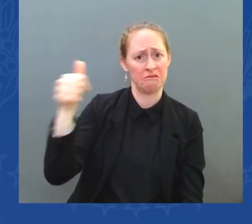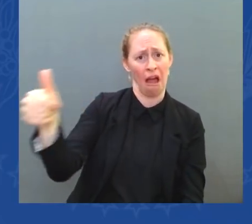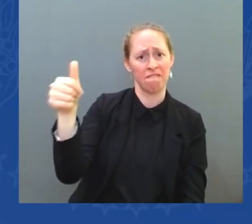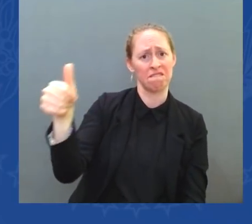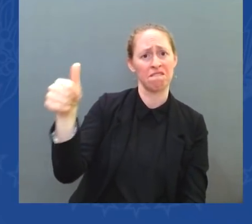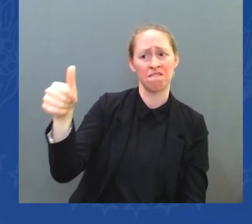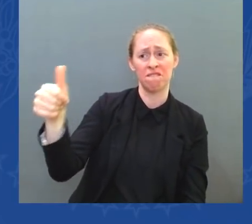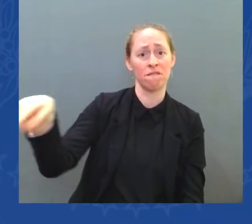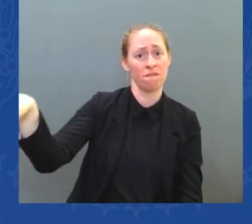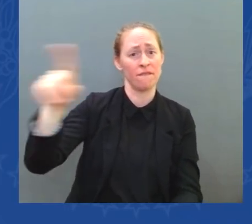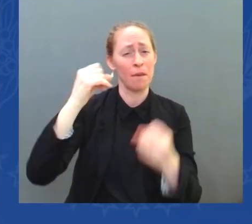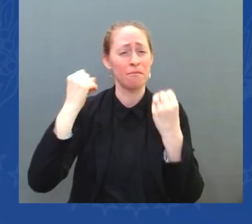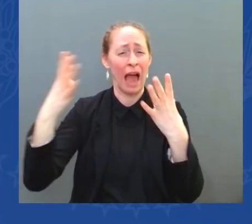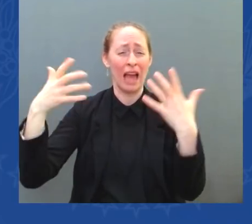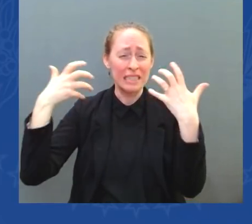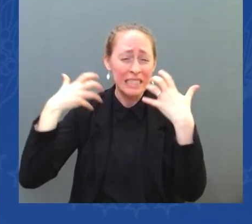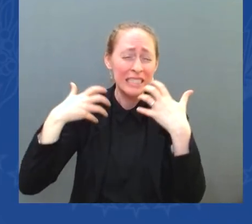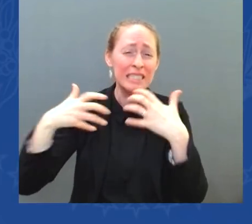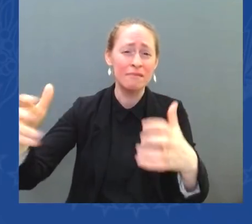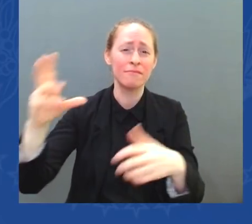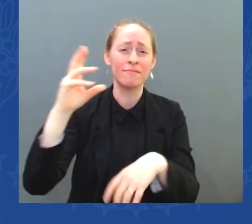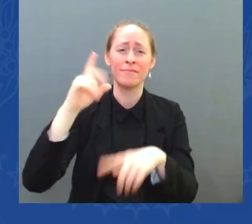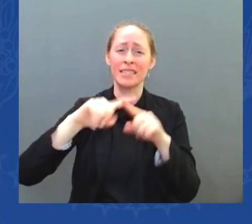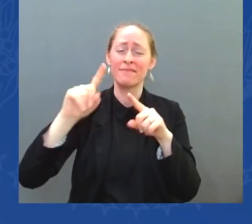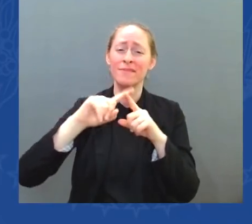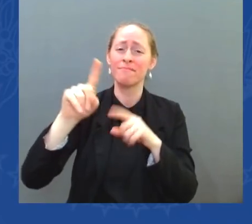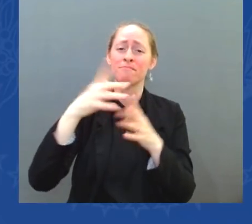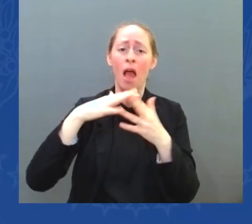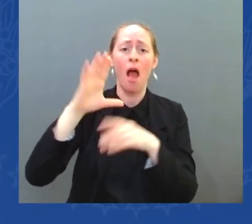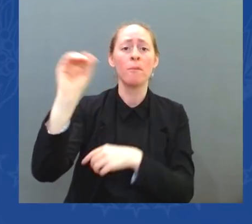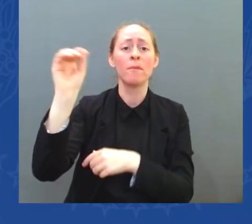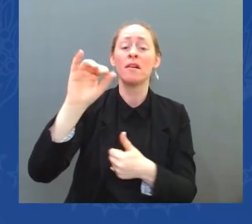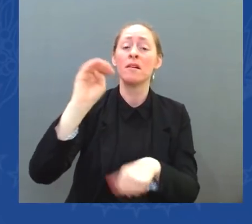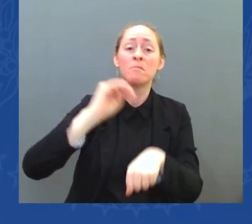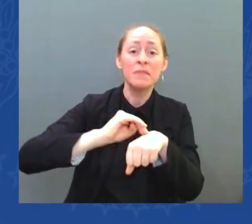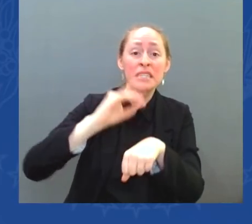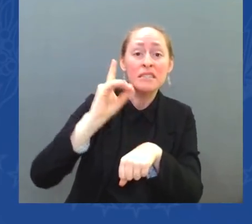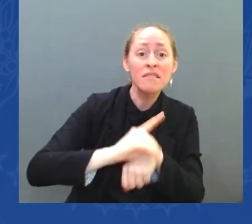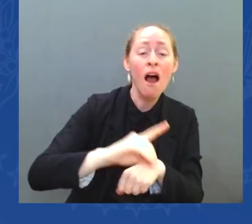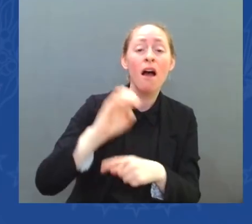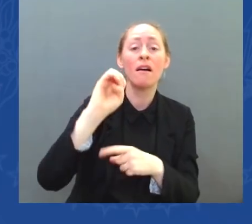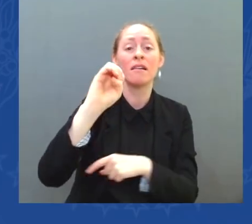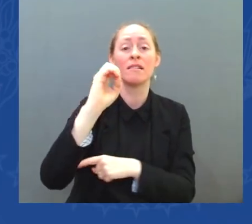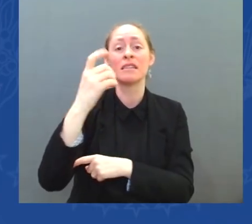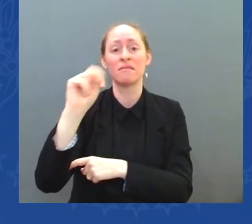have left Russia -- left Russia. He has a burning Tundra, literally.